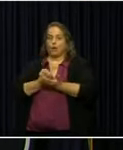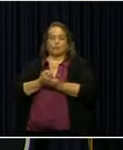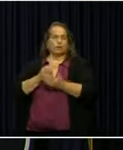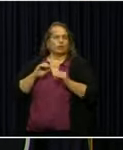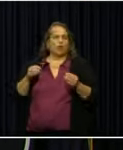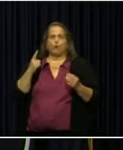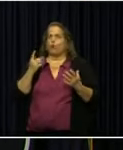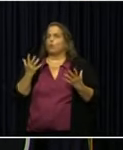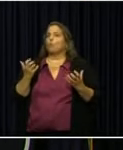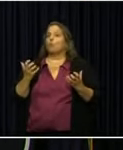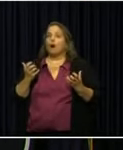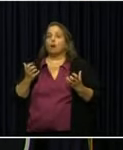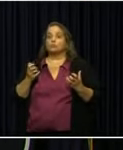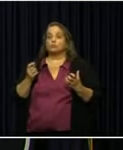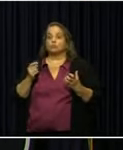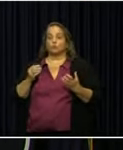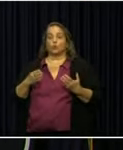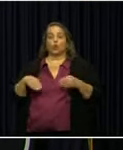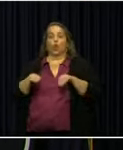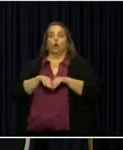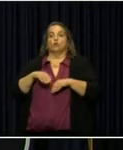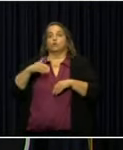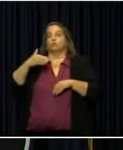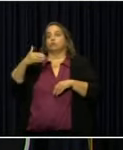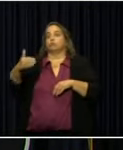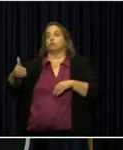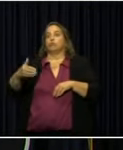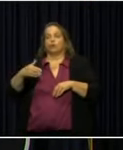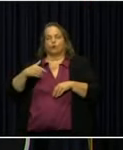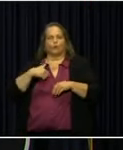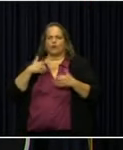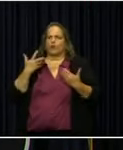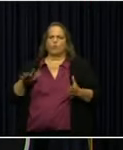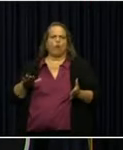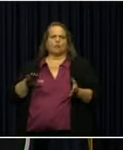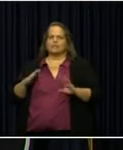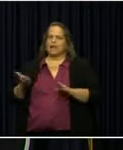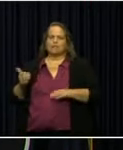NEED TO KEEP OUR SPIRITS UP TO MAKE SURE THAT WE WIN THIS FIGHT. WE'RE GOING TO GET THROUGH